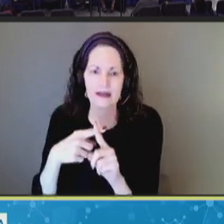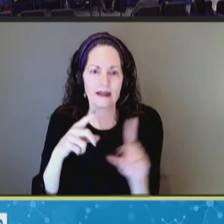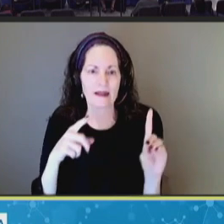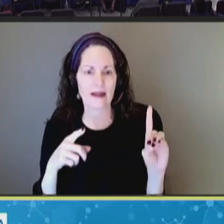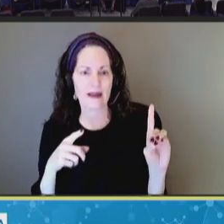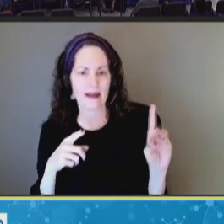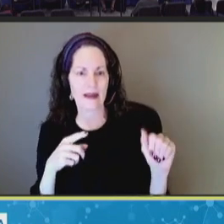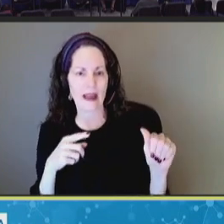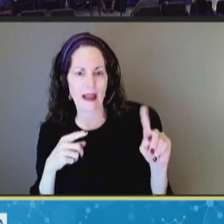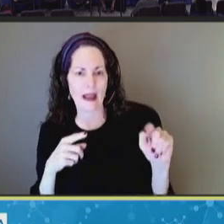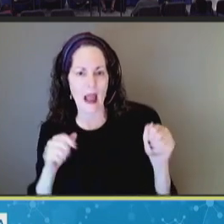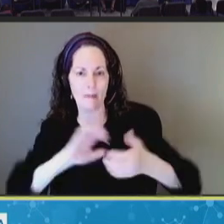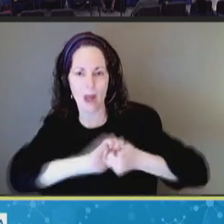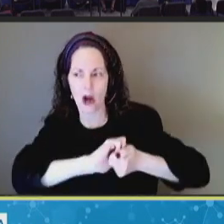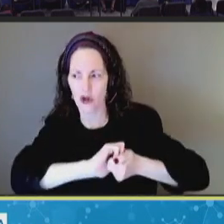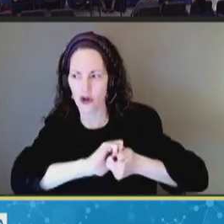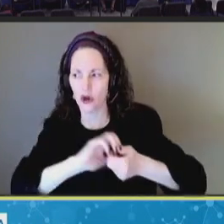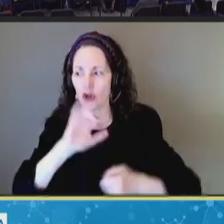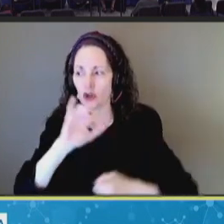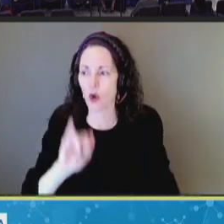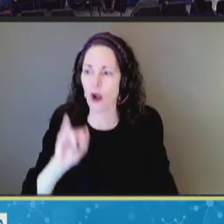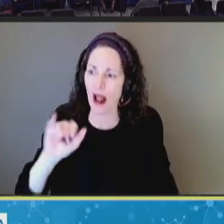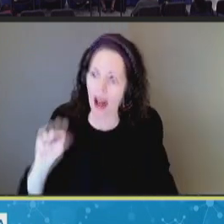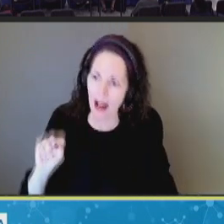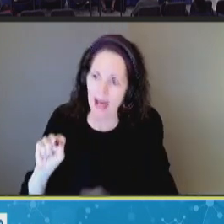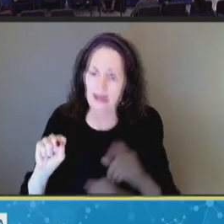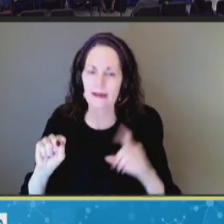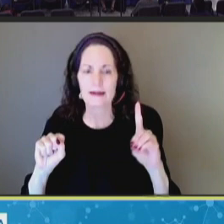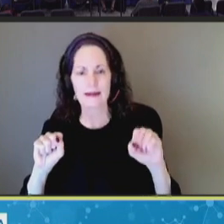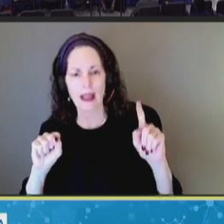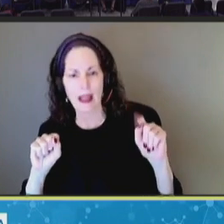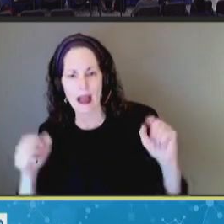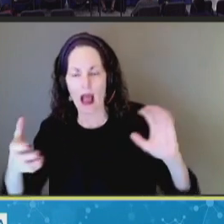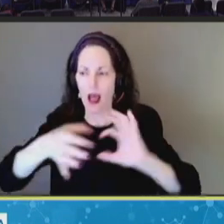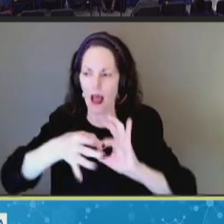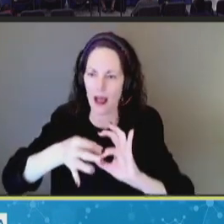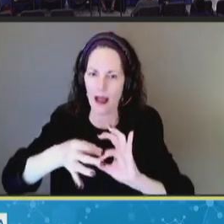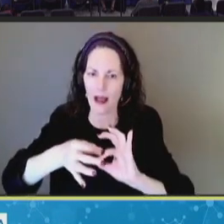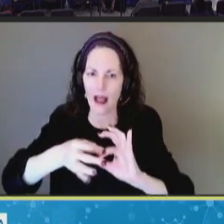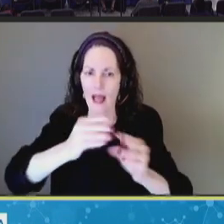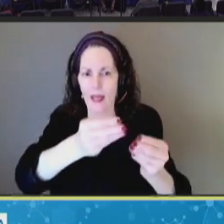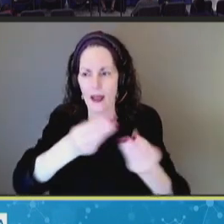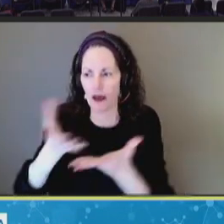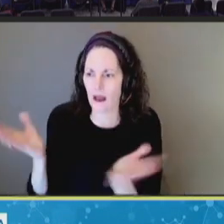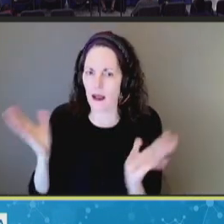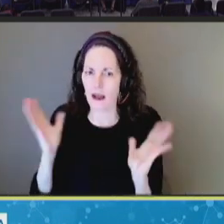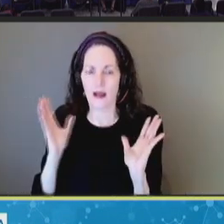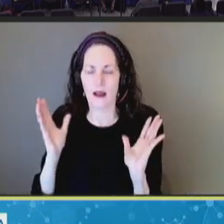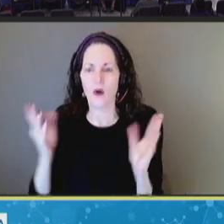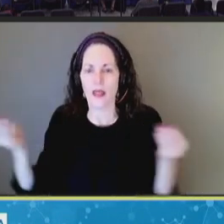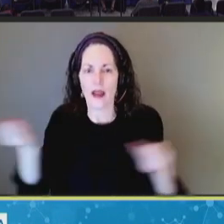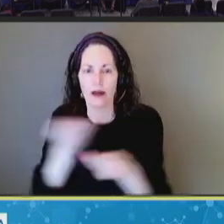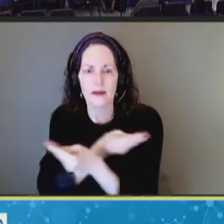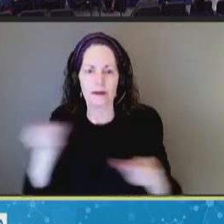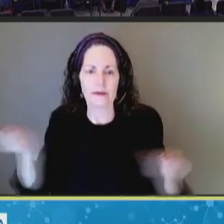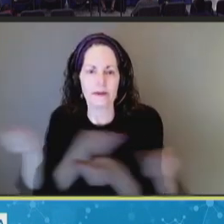link data to claims databases, provide that back to the data partners. The data partners clean,